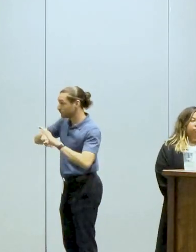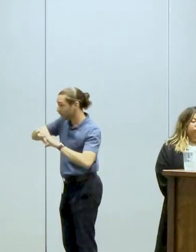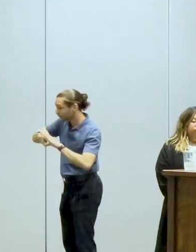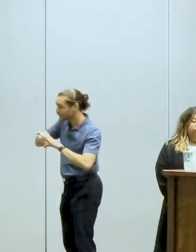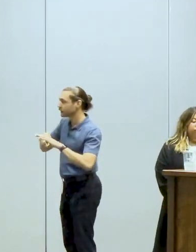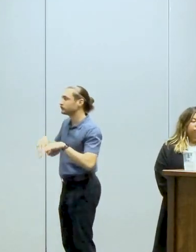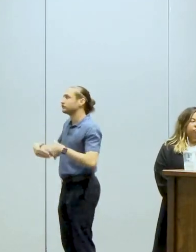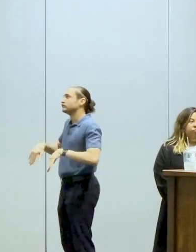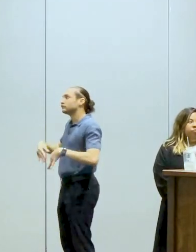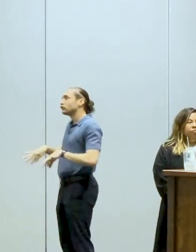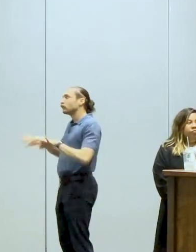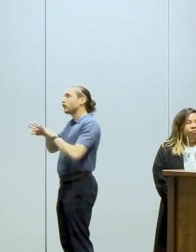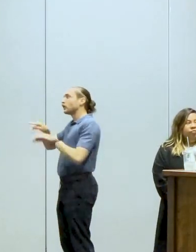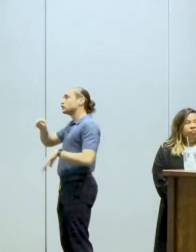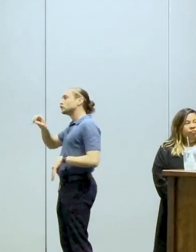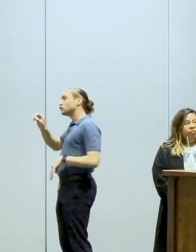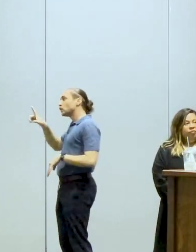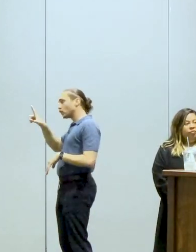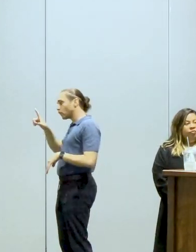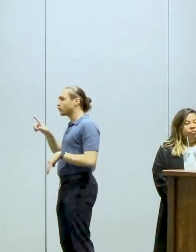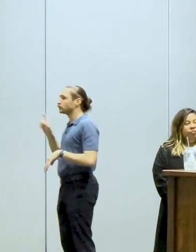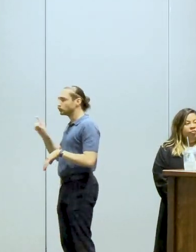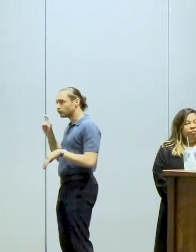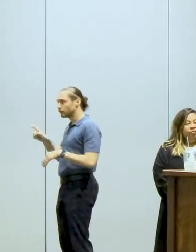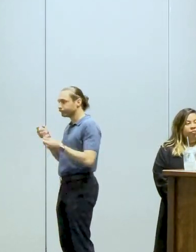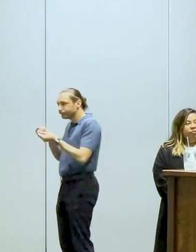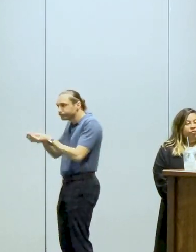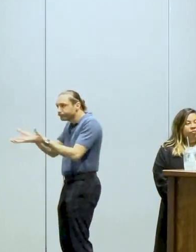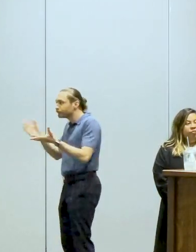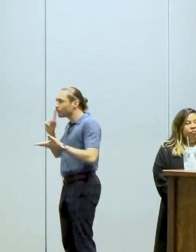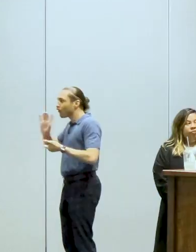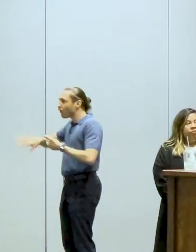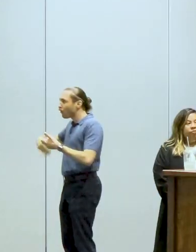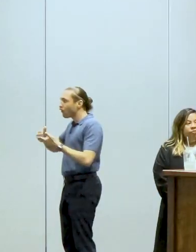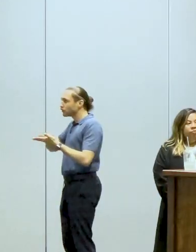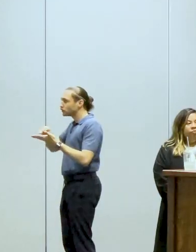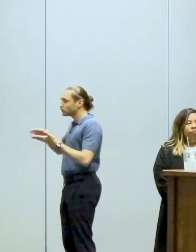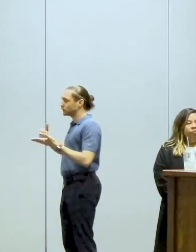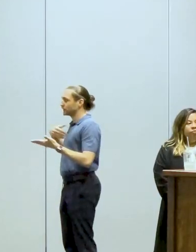disabilities, a clear step by step prompt can guide the AI to provide responses that are accessible, again, plain